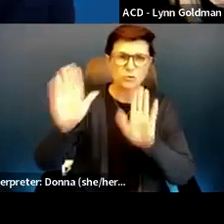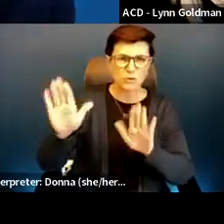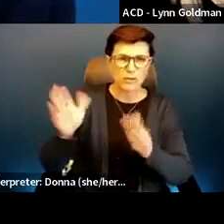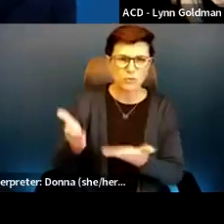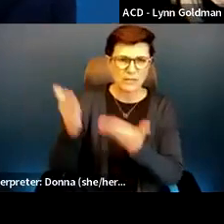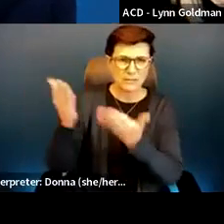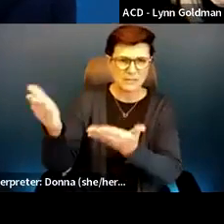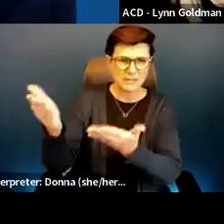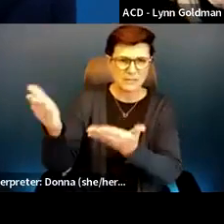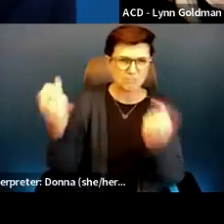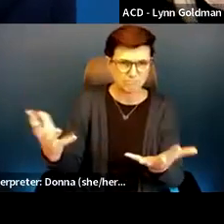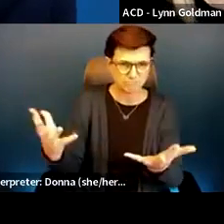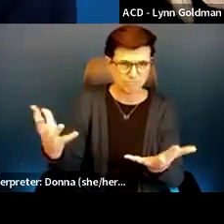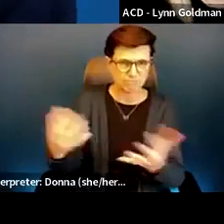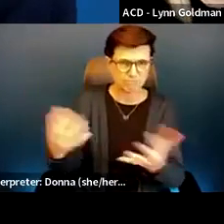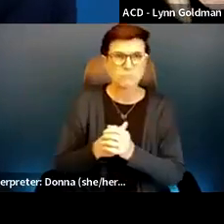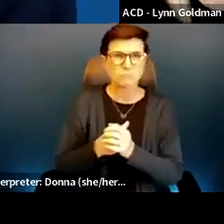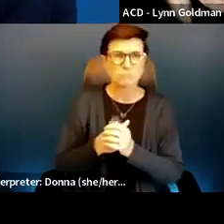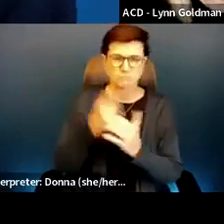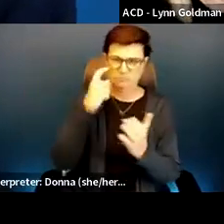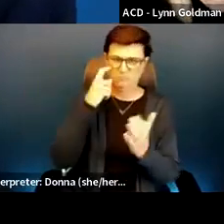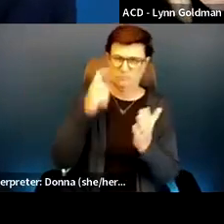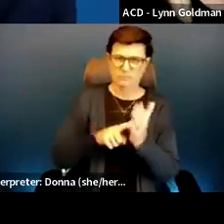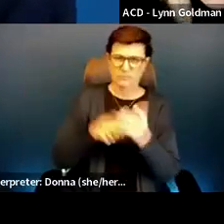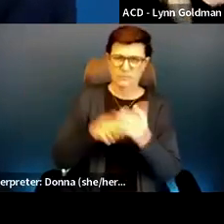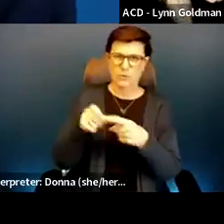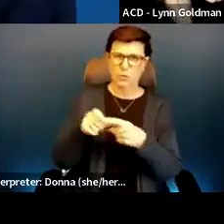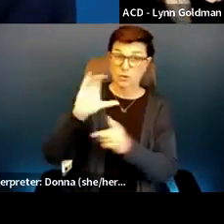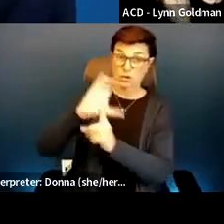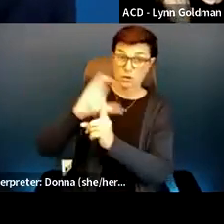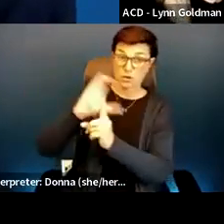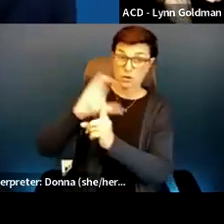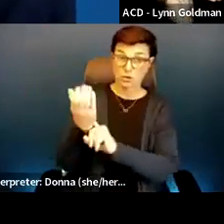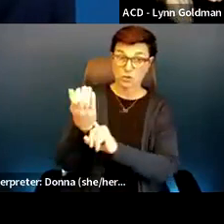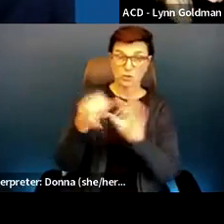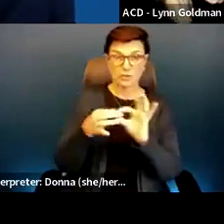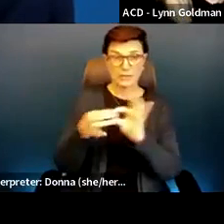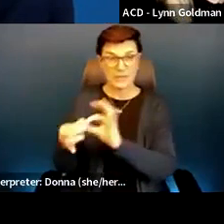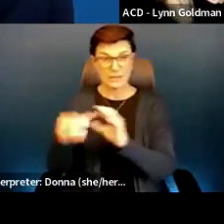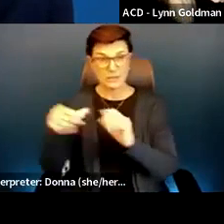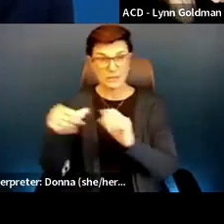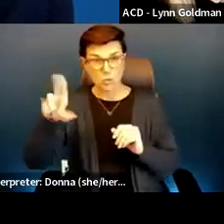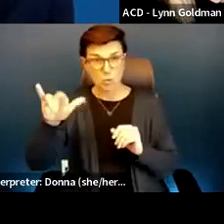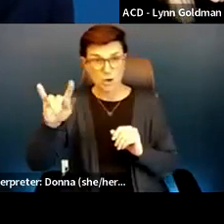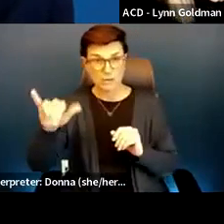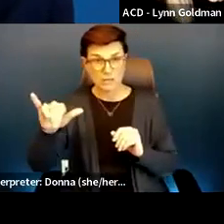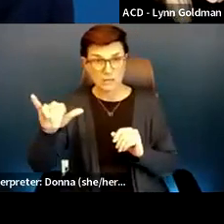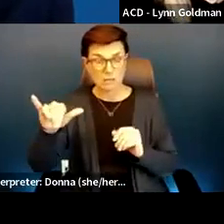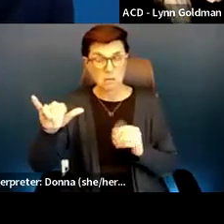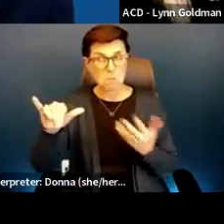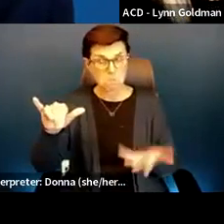I did notice the word culture once, and it was related to quality, but are there other things that you noticed in your review?